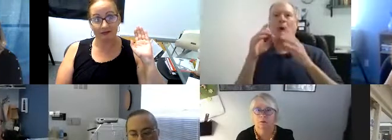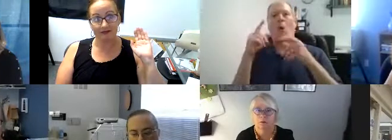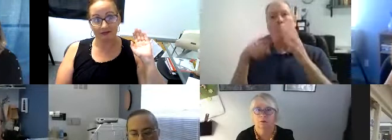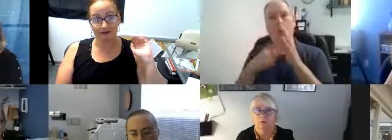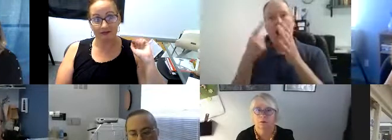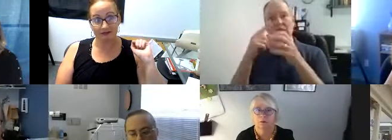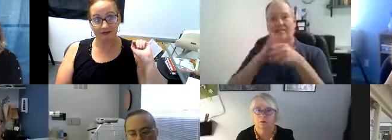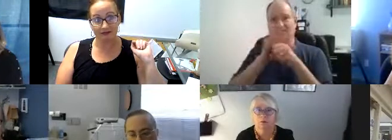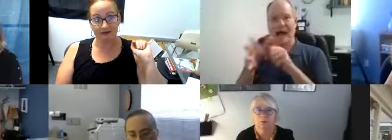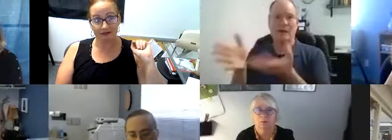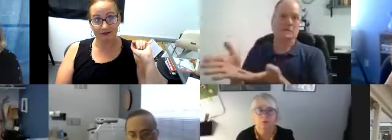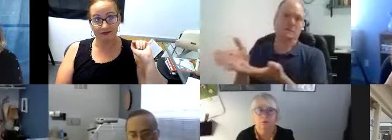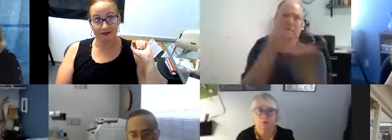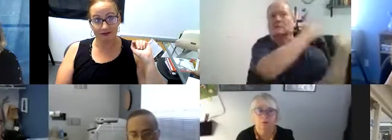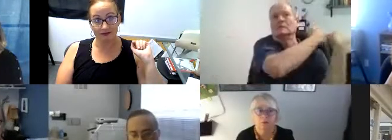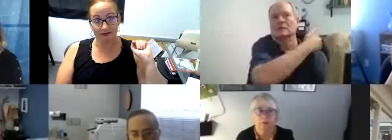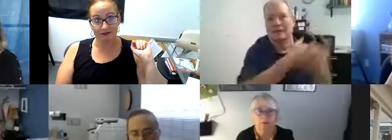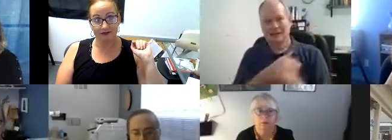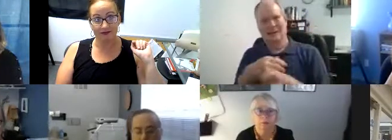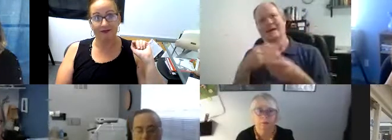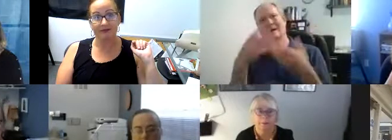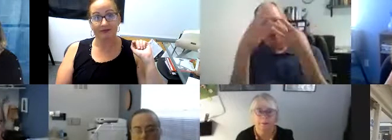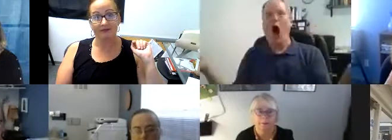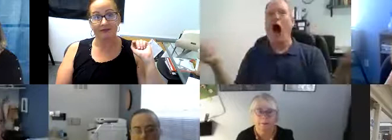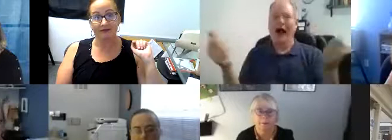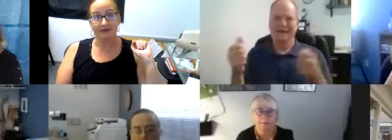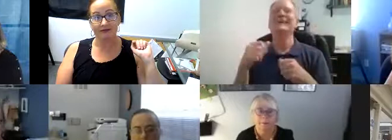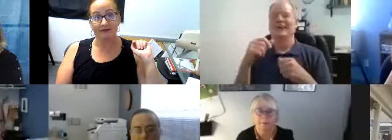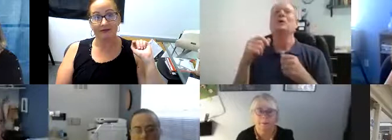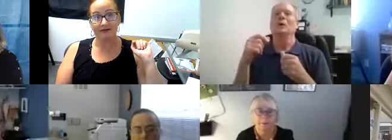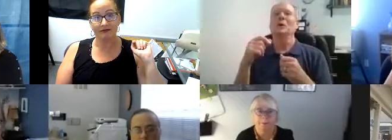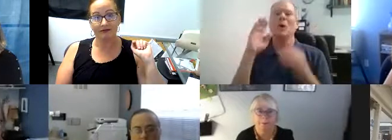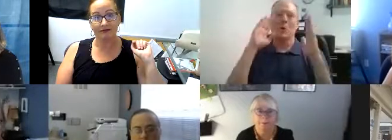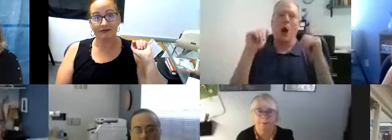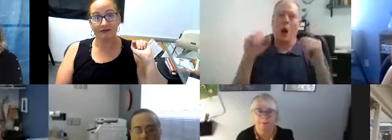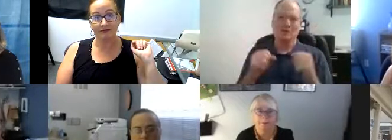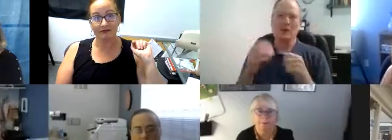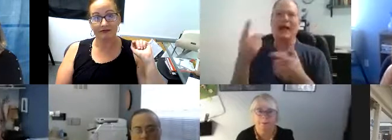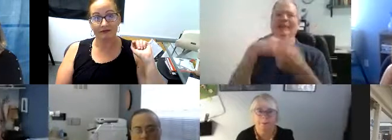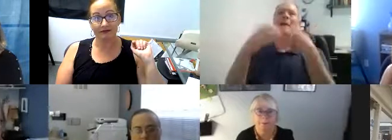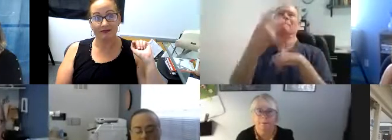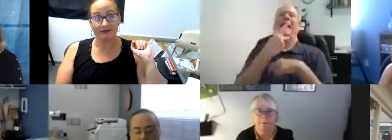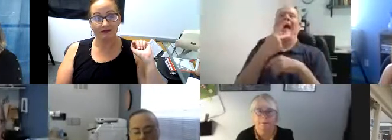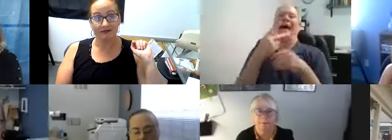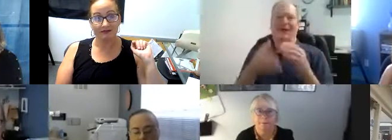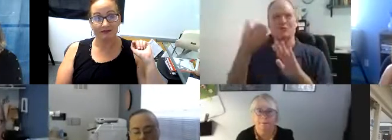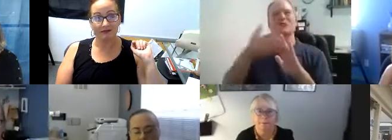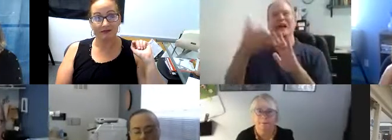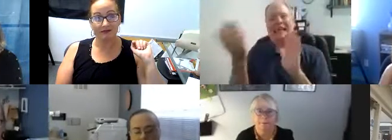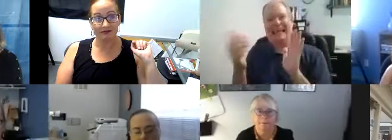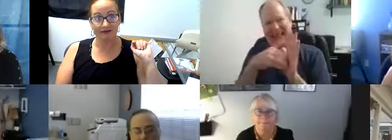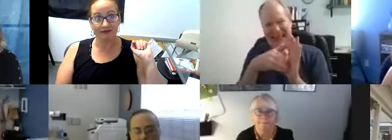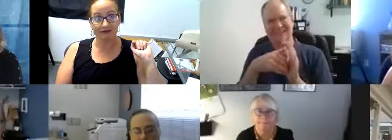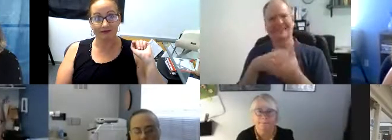But once the pandemic ends, we hope to get back to the program up and running again.